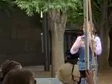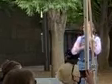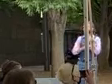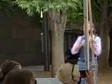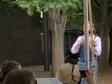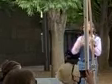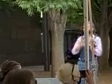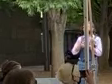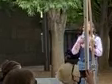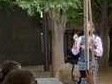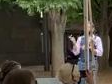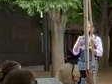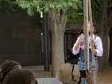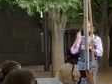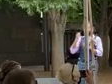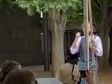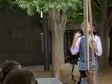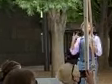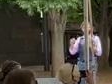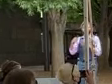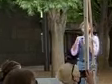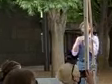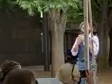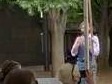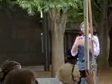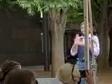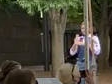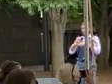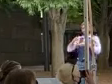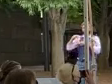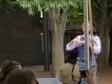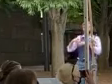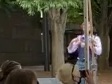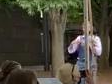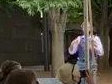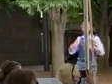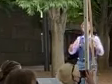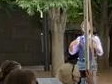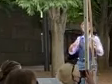Dozens of those activists got up out of their wheelchairs, set down their crutches,